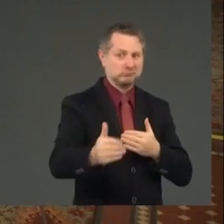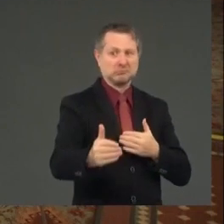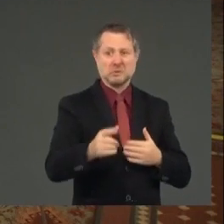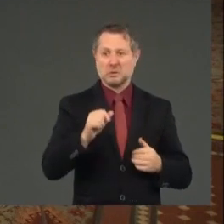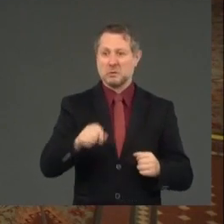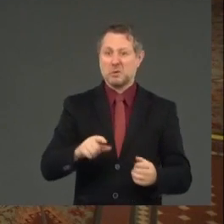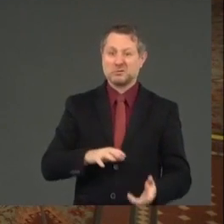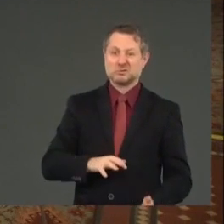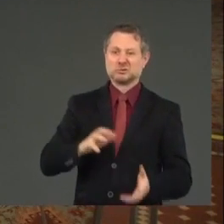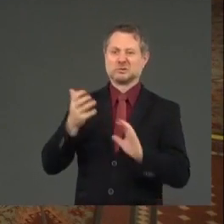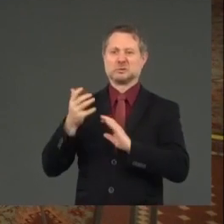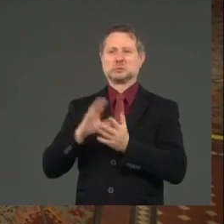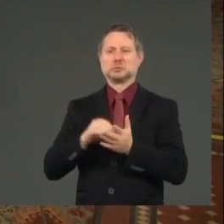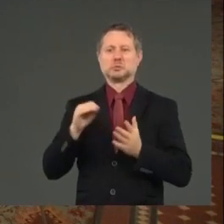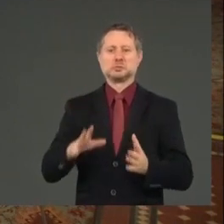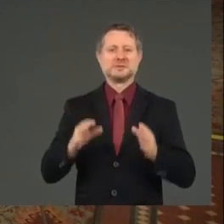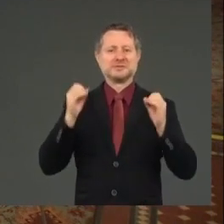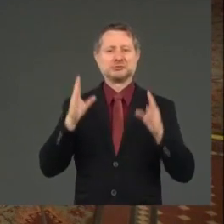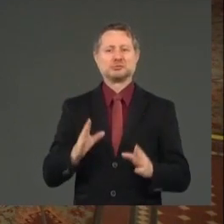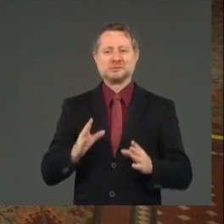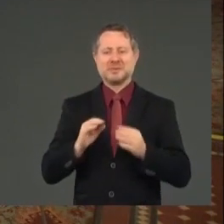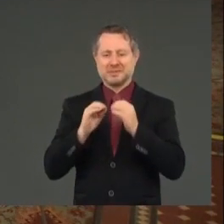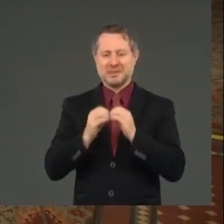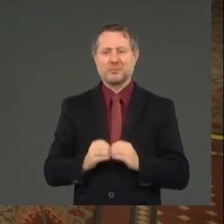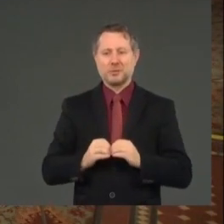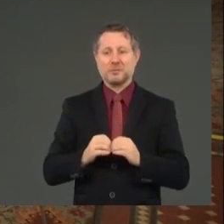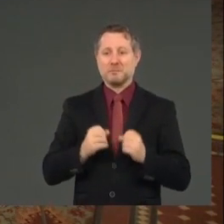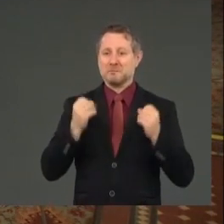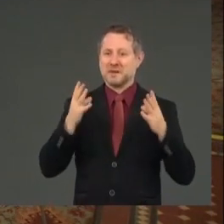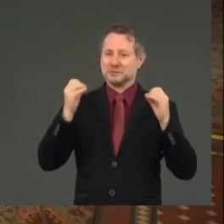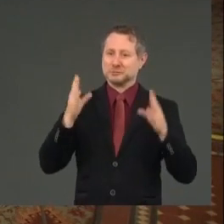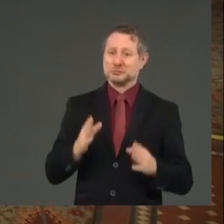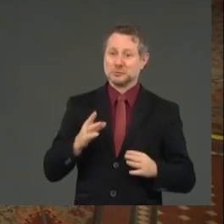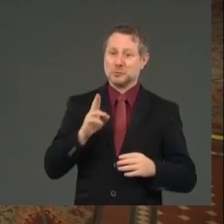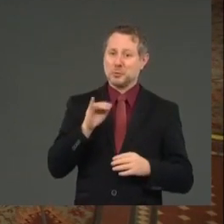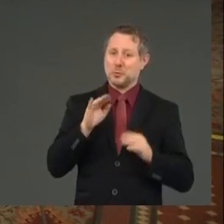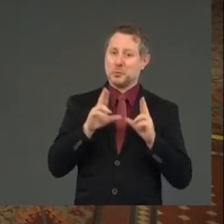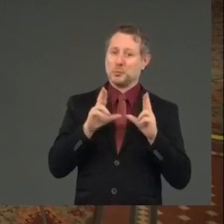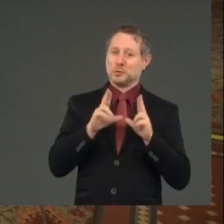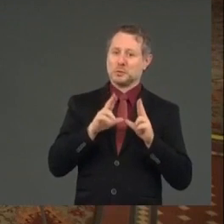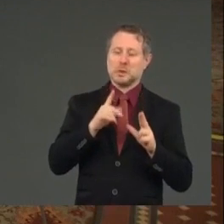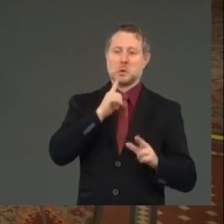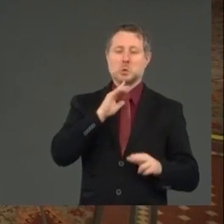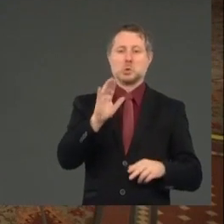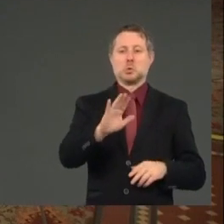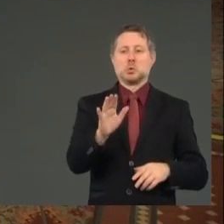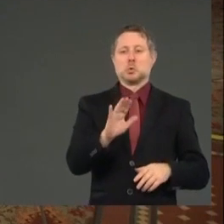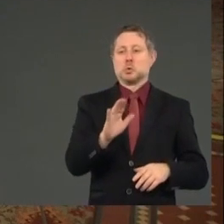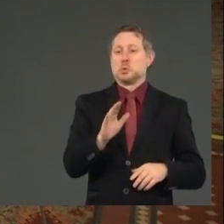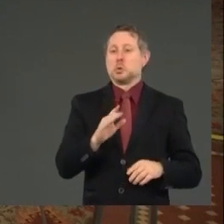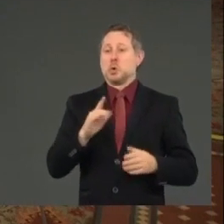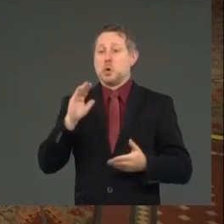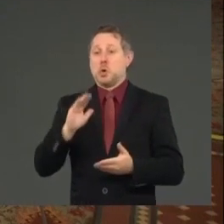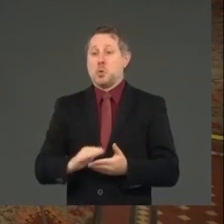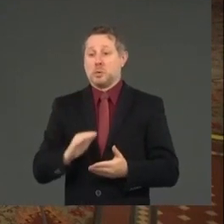THERE ARE CONCERNS THAT DISTANCE LEARNING IS THE PRIMARY OBJECTIVE HERE, INTEGRATING THAT MORE, AND THAT COULD DESTROY THE